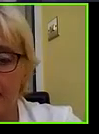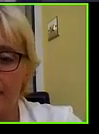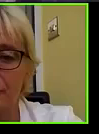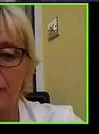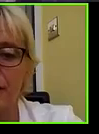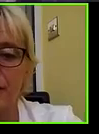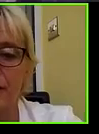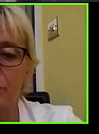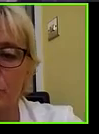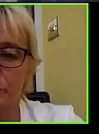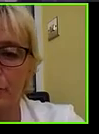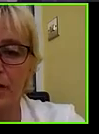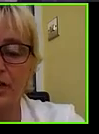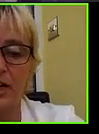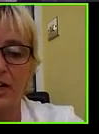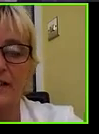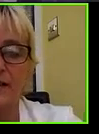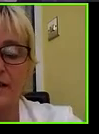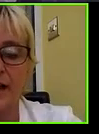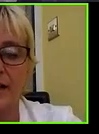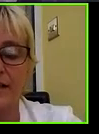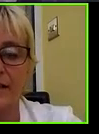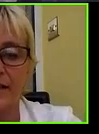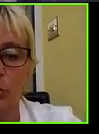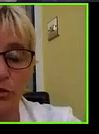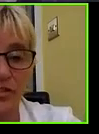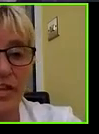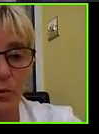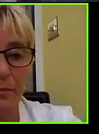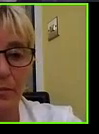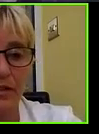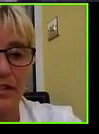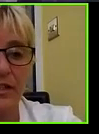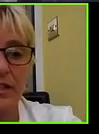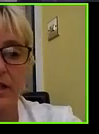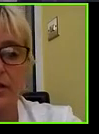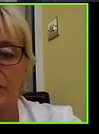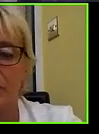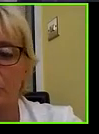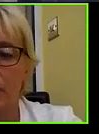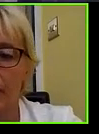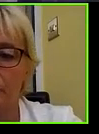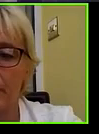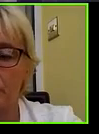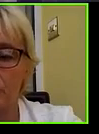of reasons one of which is that there wasn't the equipment to allow people to